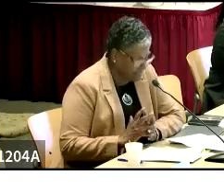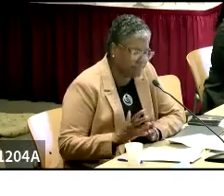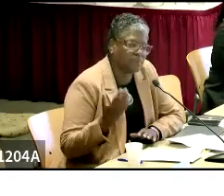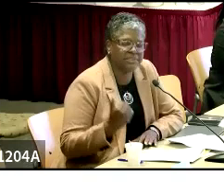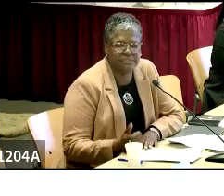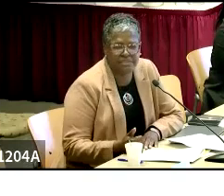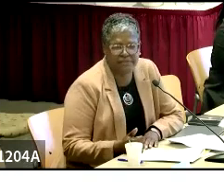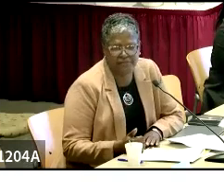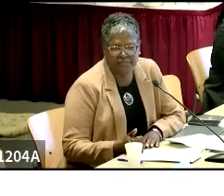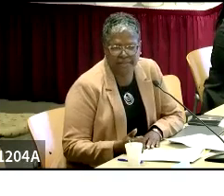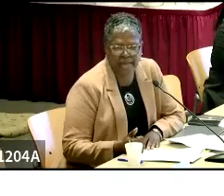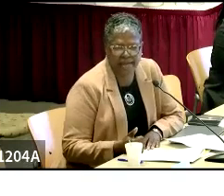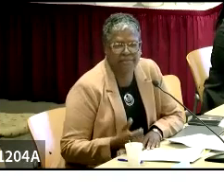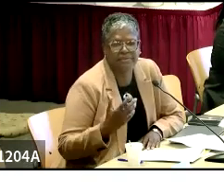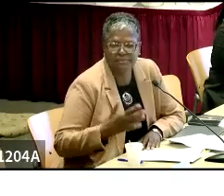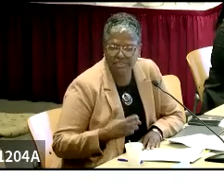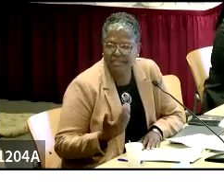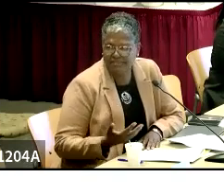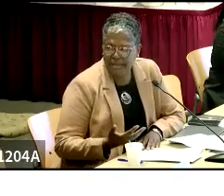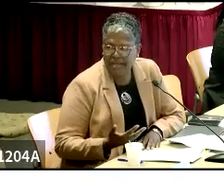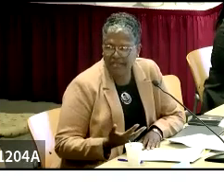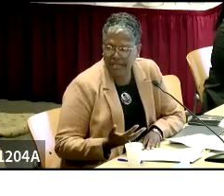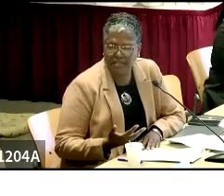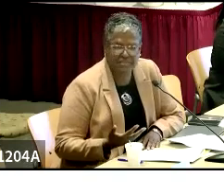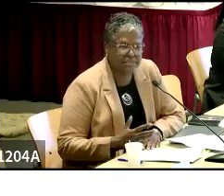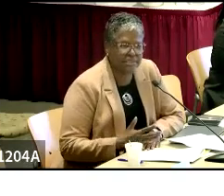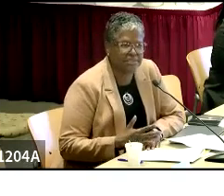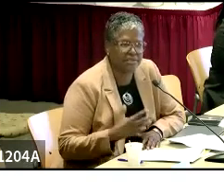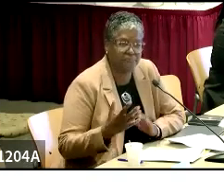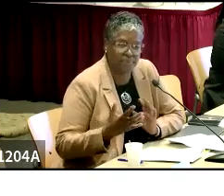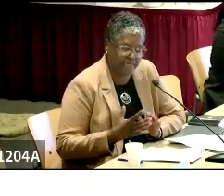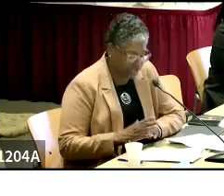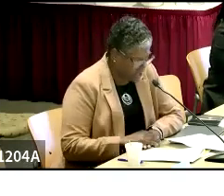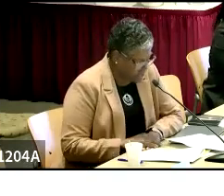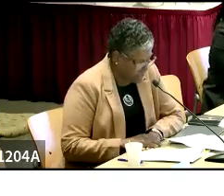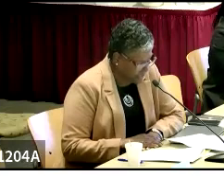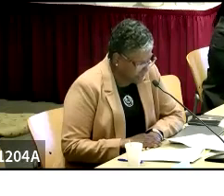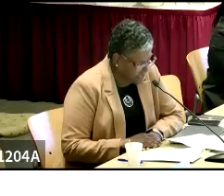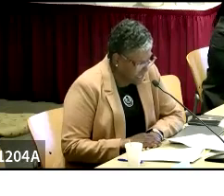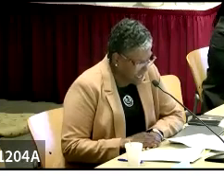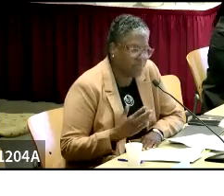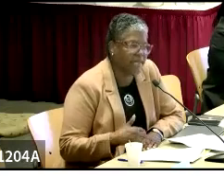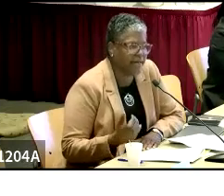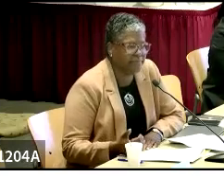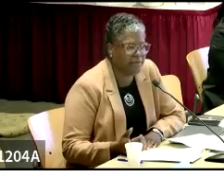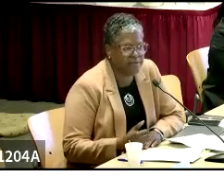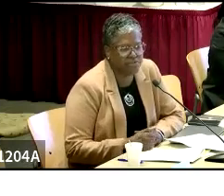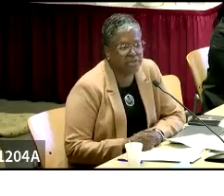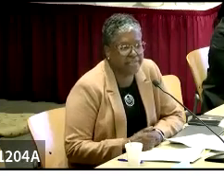We took their feedback, did a thematic analysis of what they shared with us, and we have shared